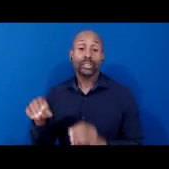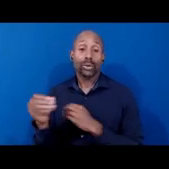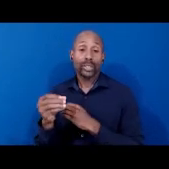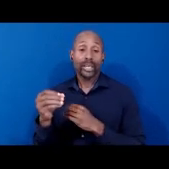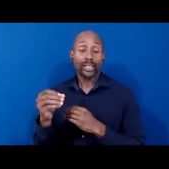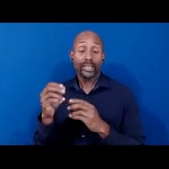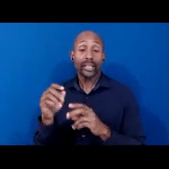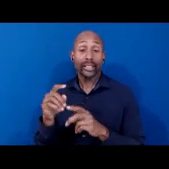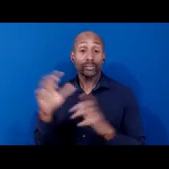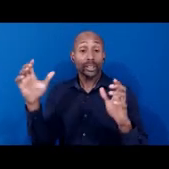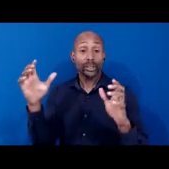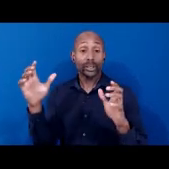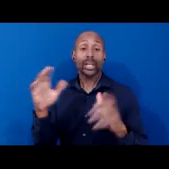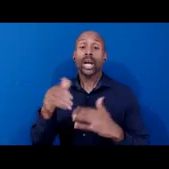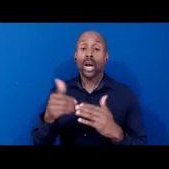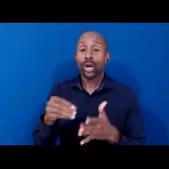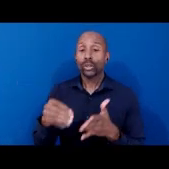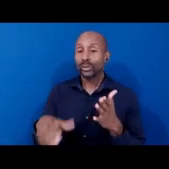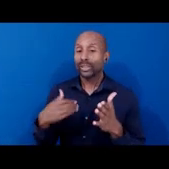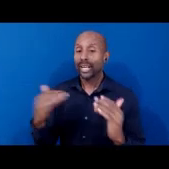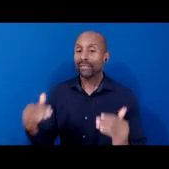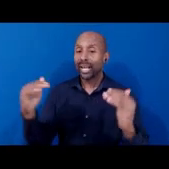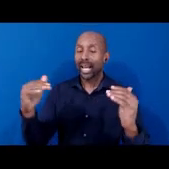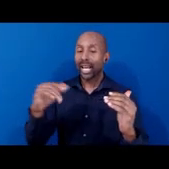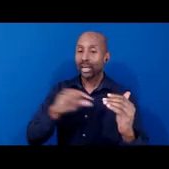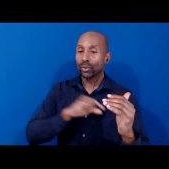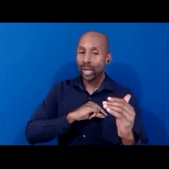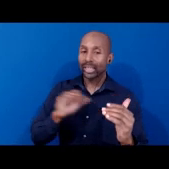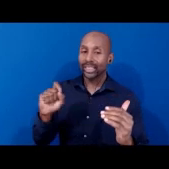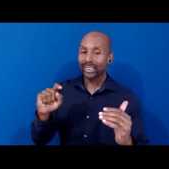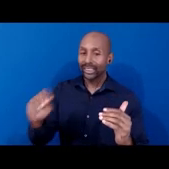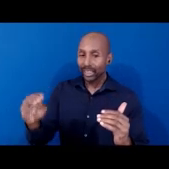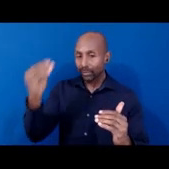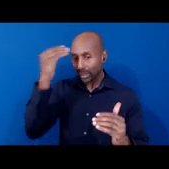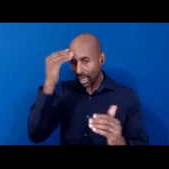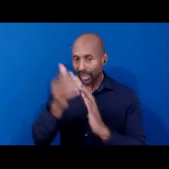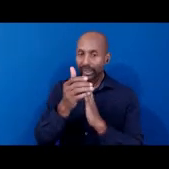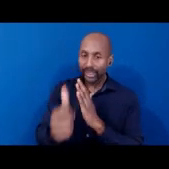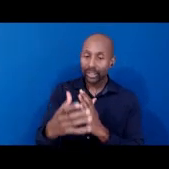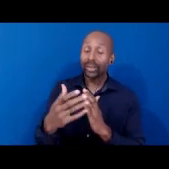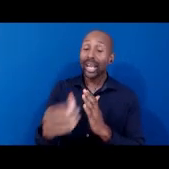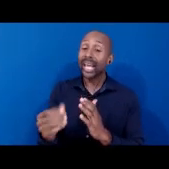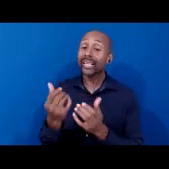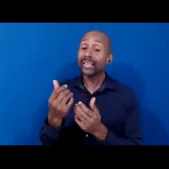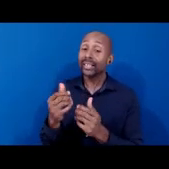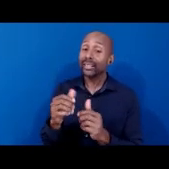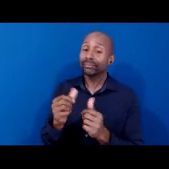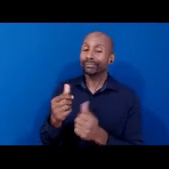high quality STEM knowledge, skills and agency they need to tackle the most pressing national and global challenges